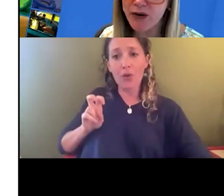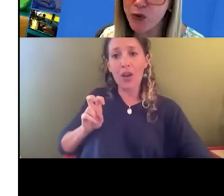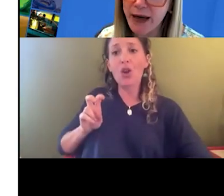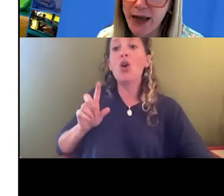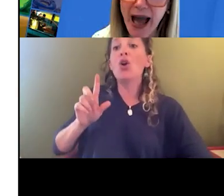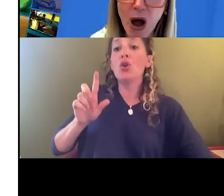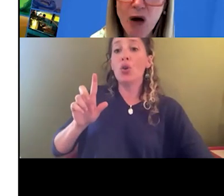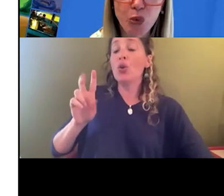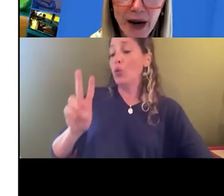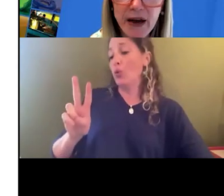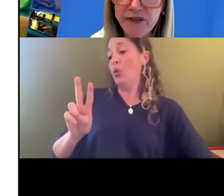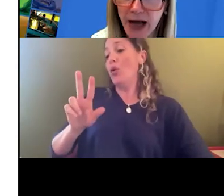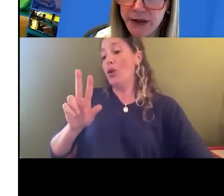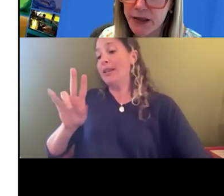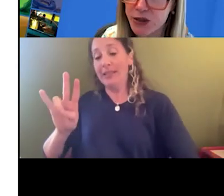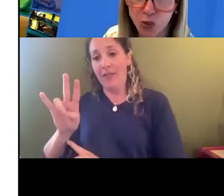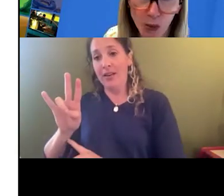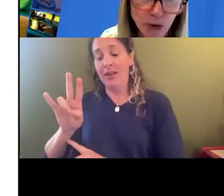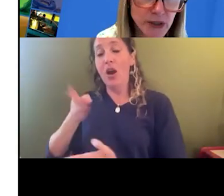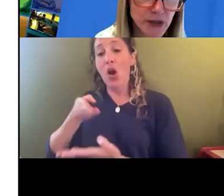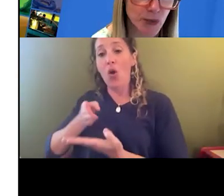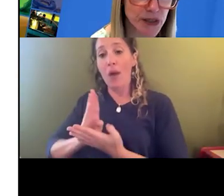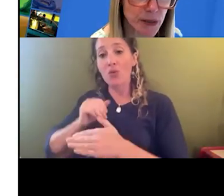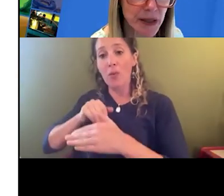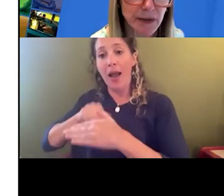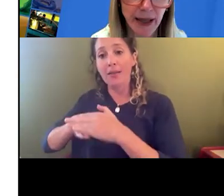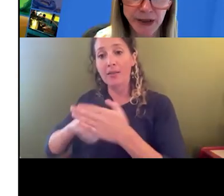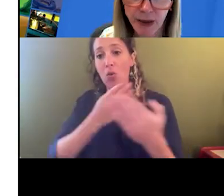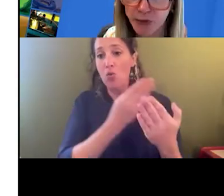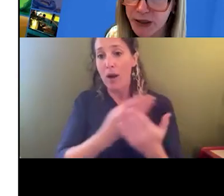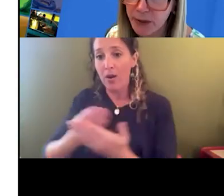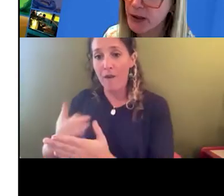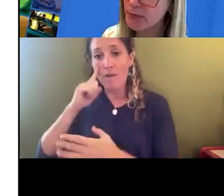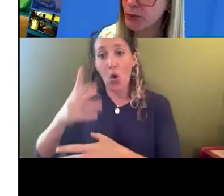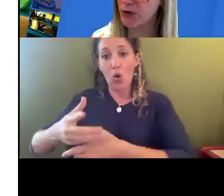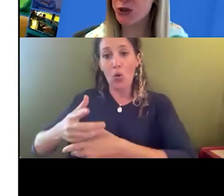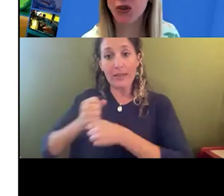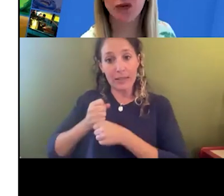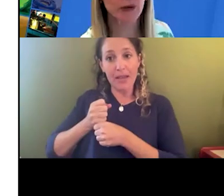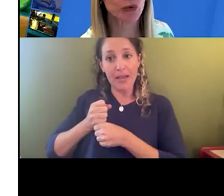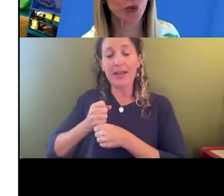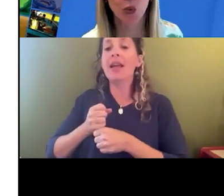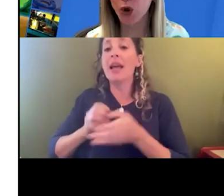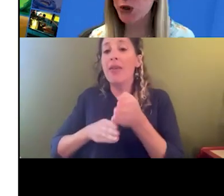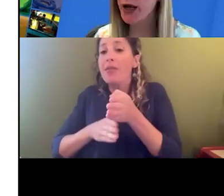of access to records of the recipient and sub-recipient pertinent to the Federal Award.